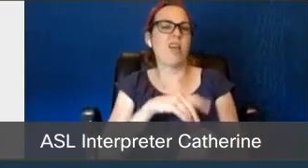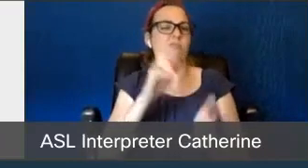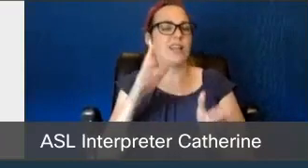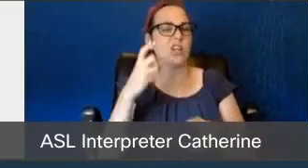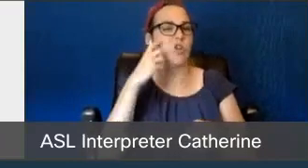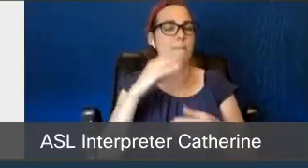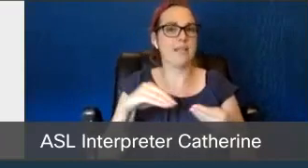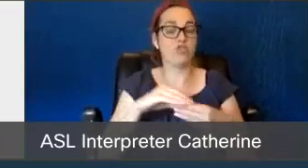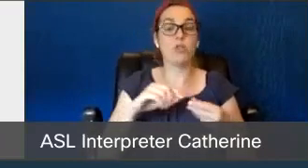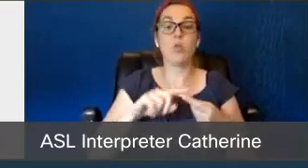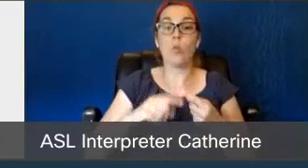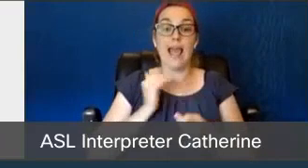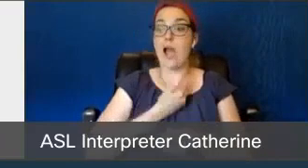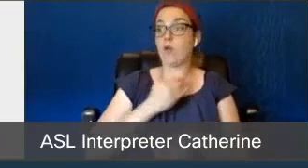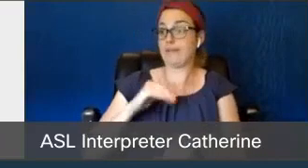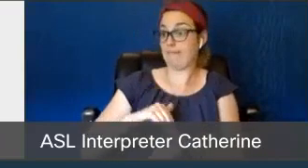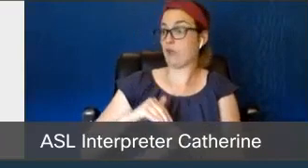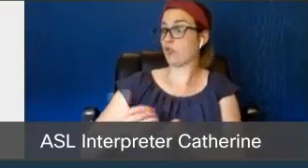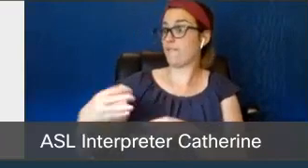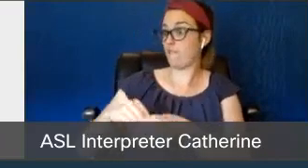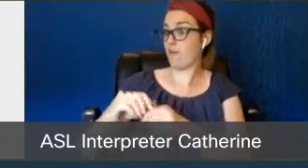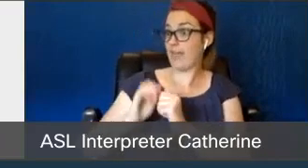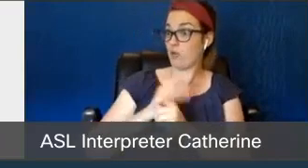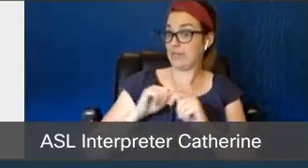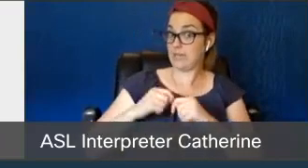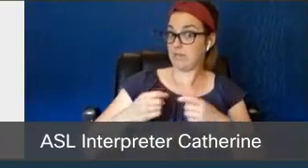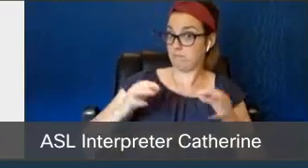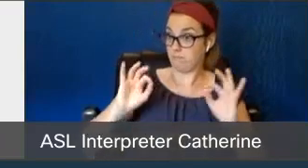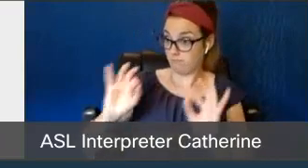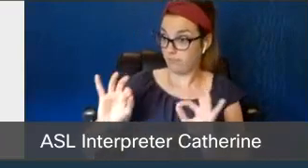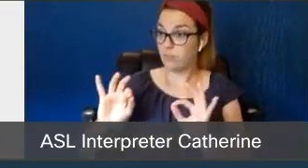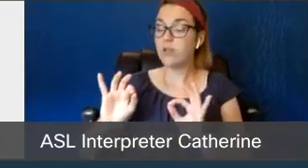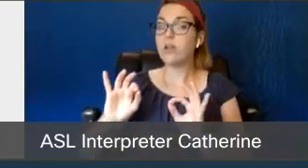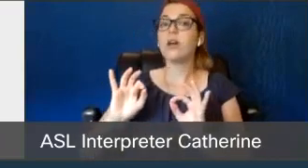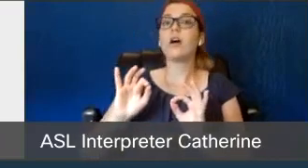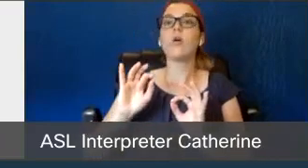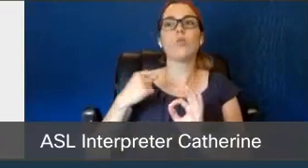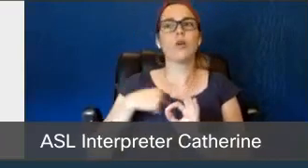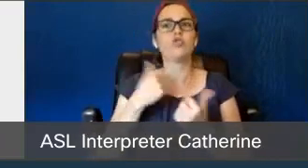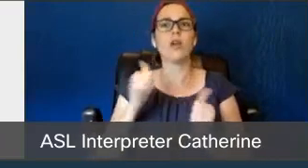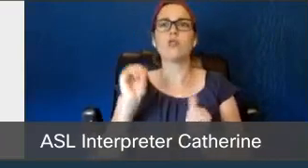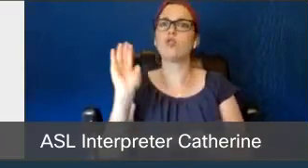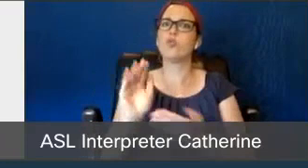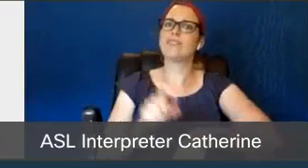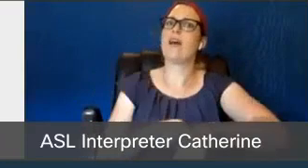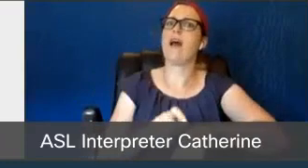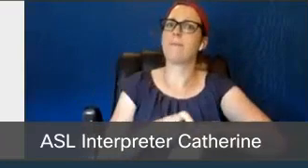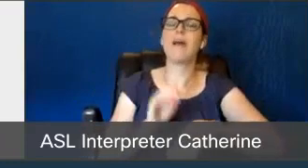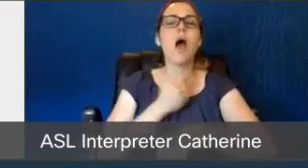we wanna make sure we break down the biggest barrier to treatment and that's the time. Our clients have probably been going through this over years